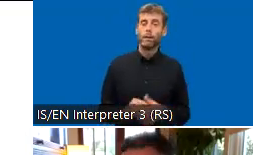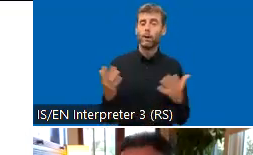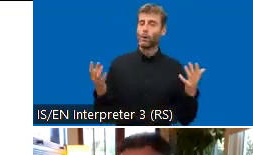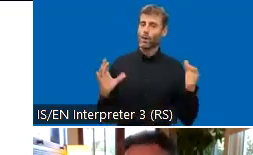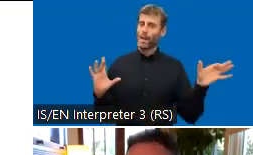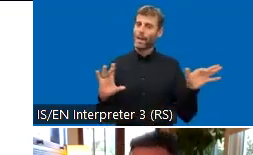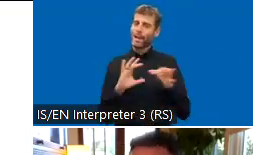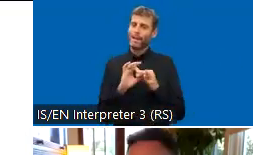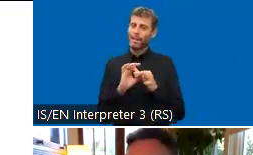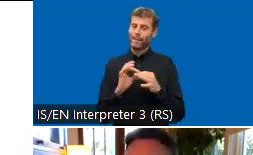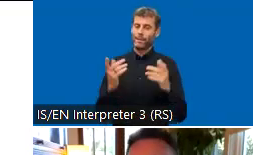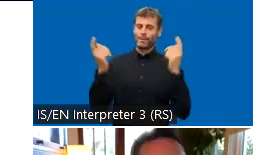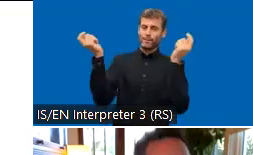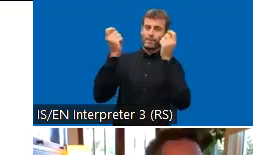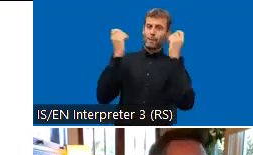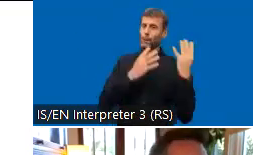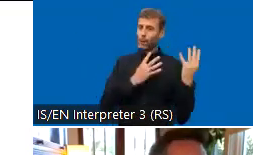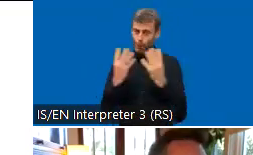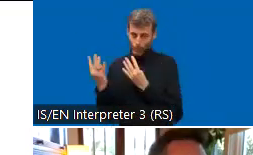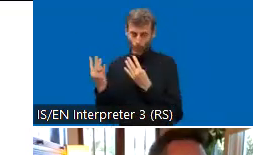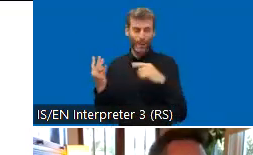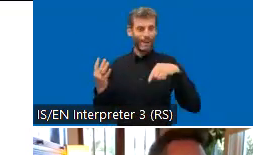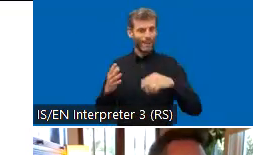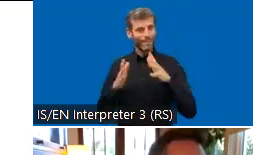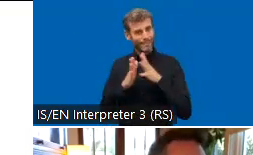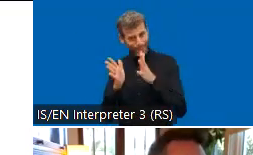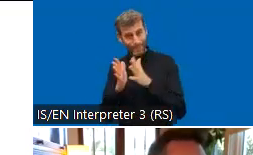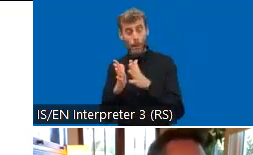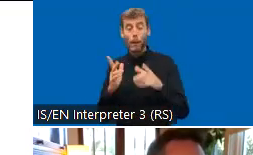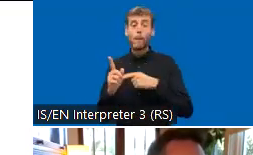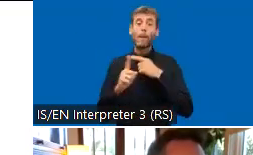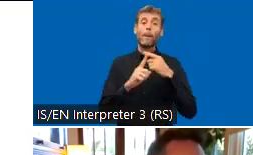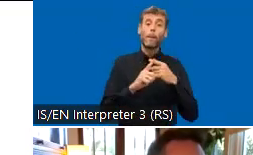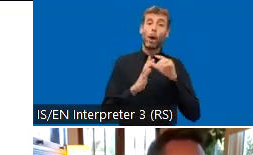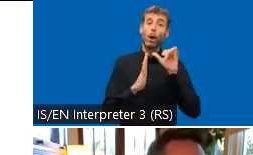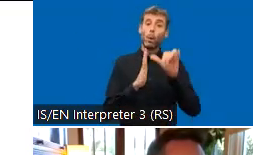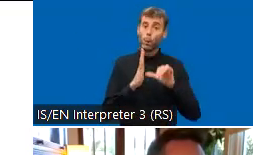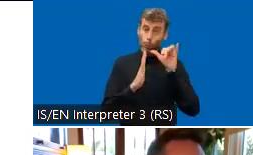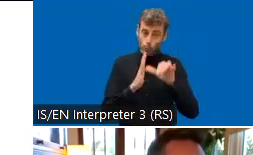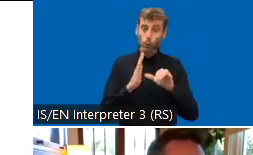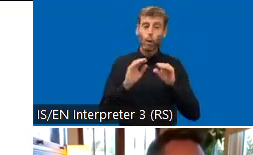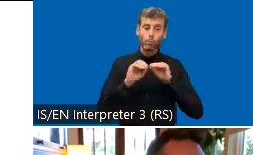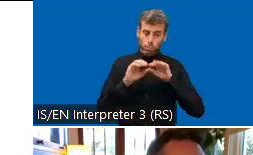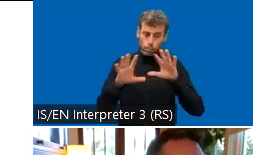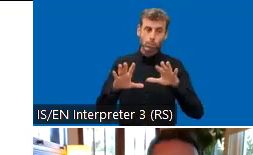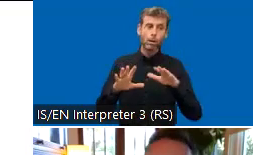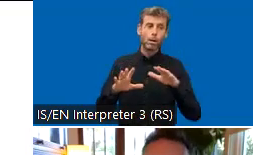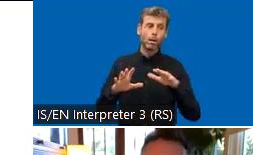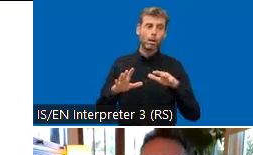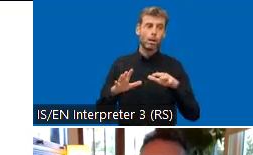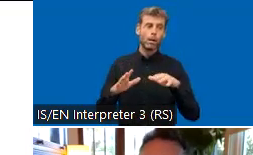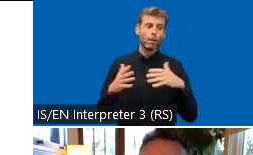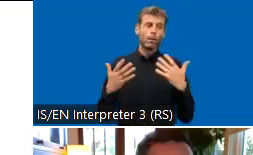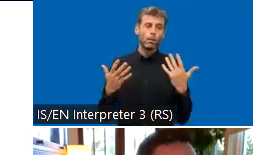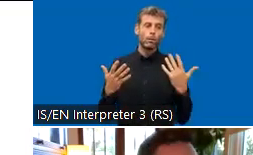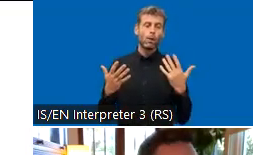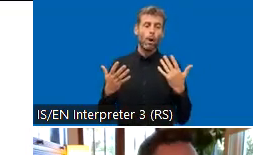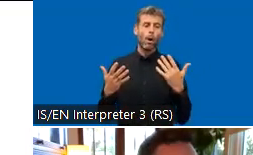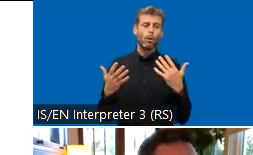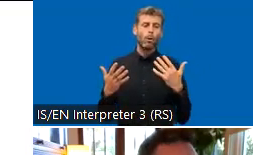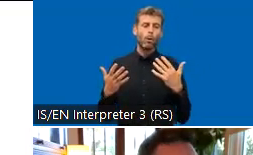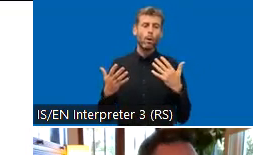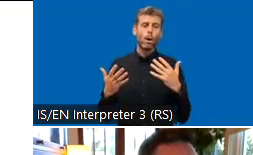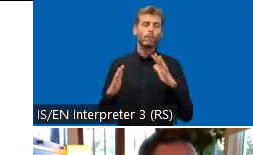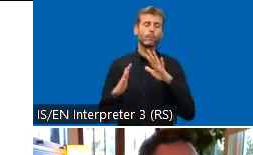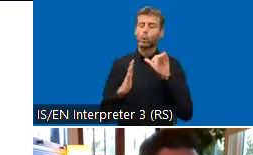obviously from YouTube to this page. So do take some time. It's an incredible amount of research and resources. So do check it out.